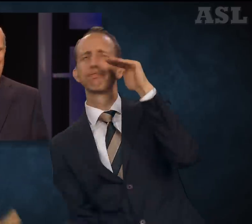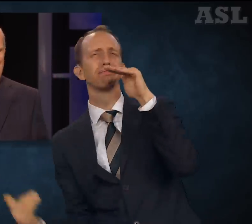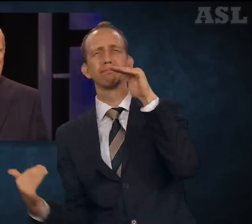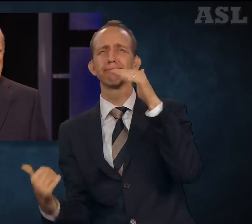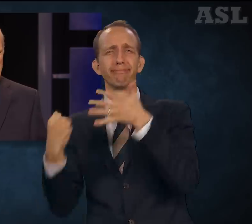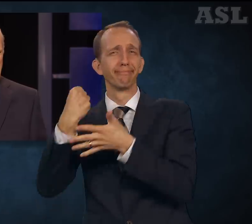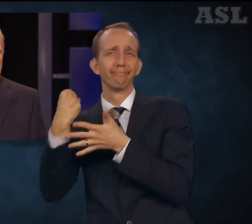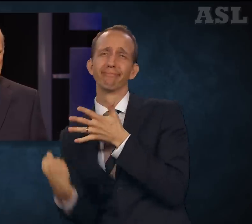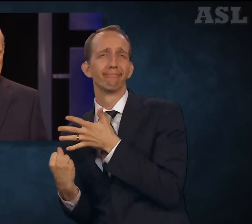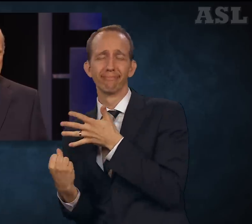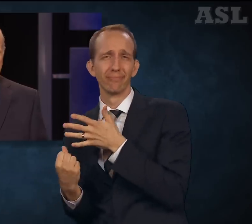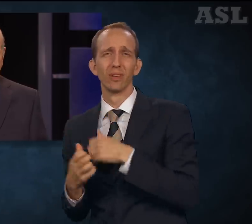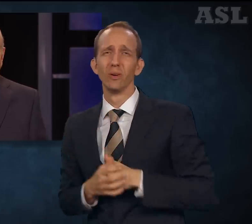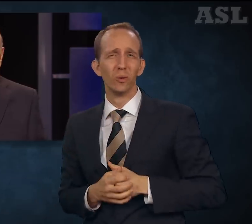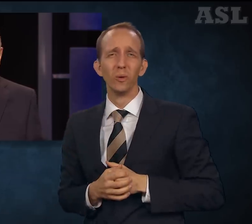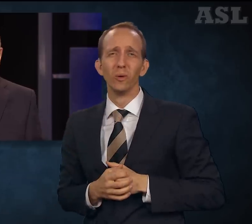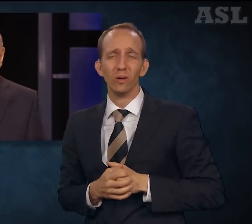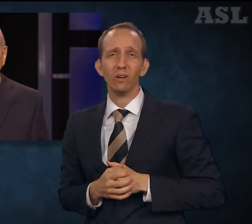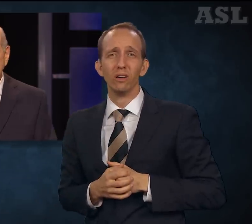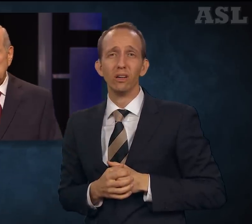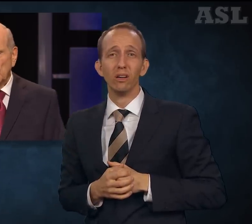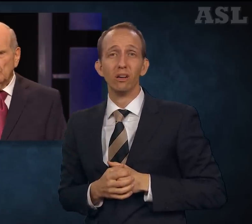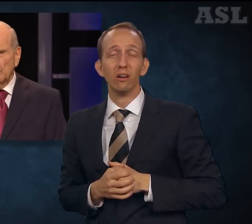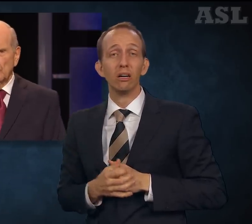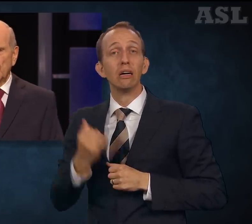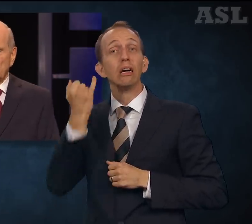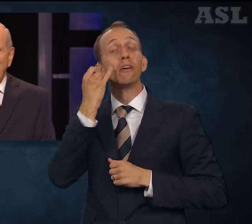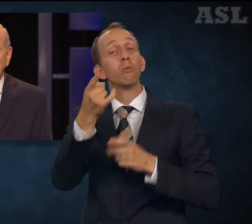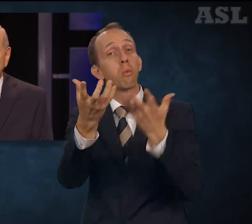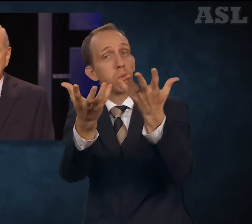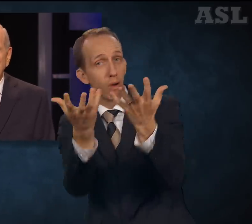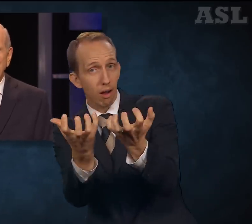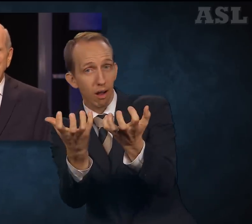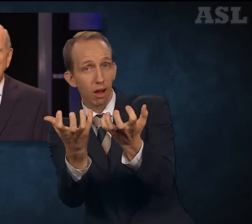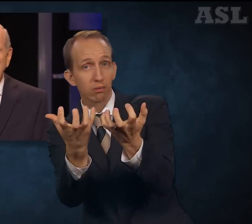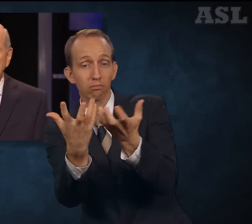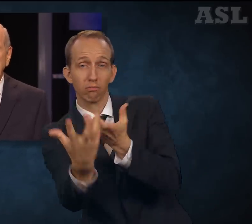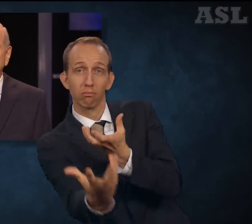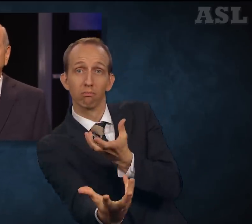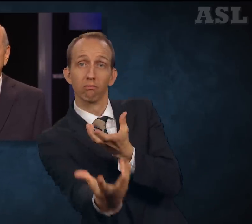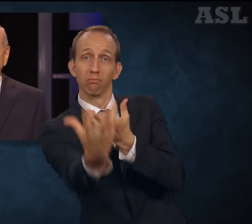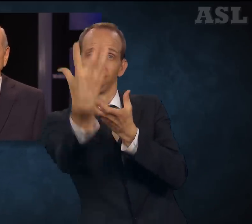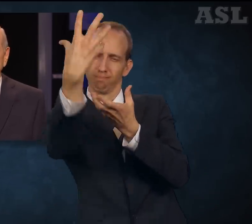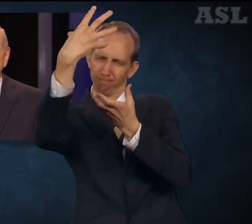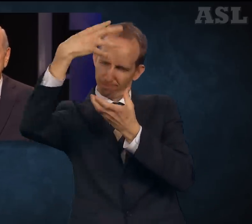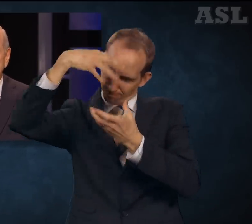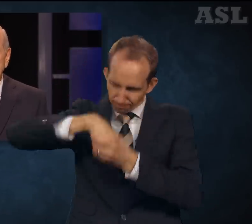NOTHING ELSE COMPARES IN MAJESTY.